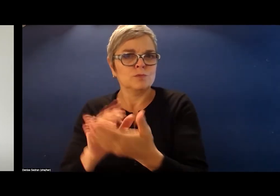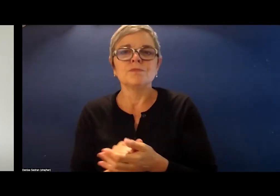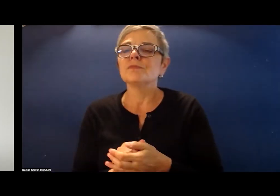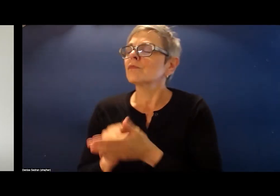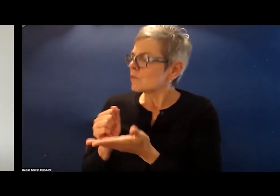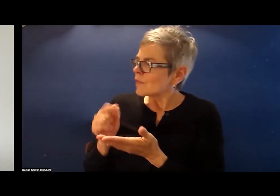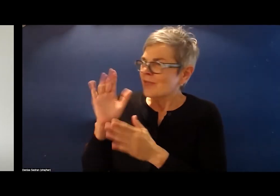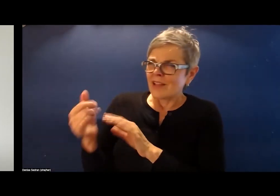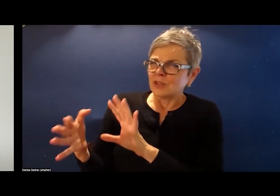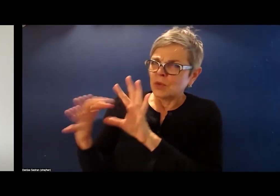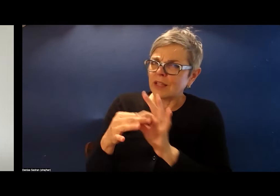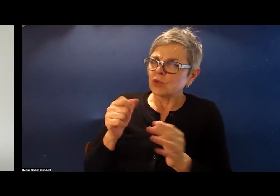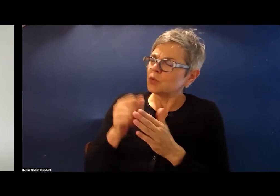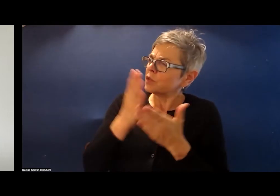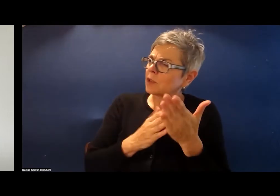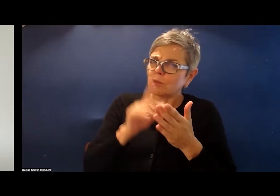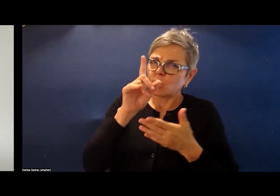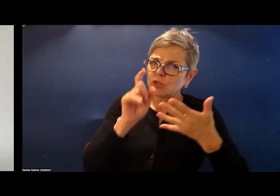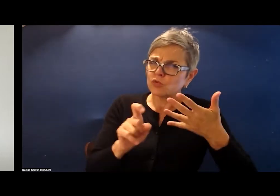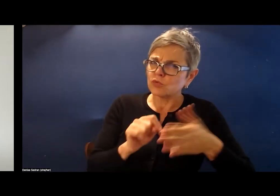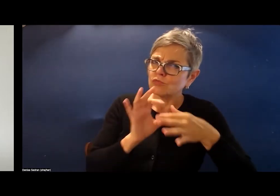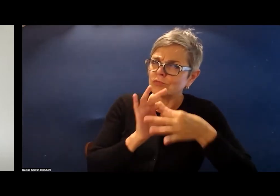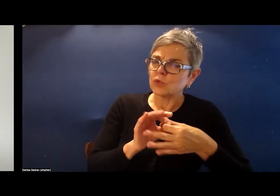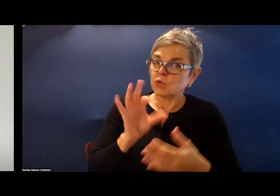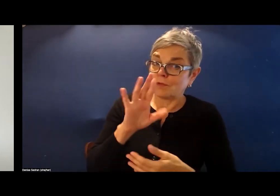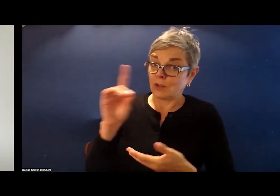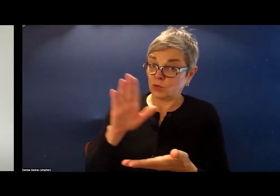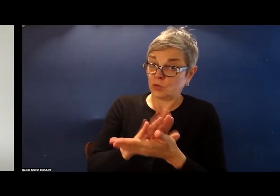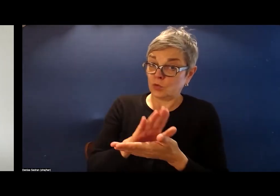which is to say, you know, are institutions actually capable